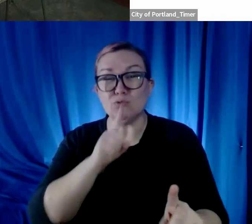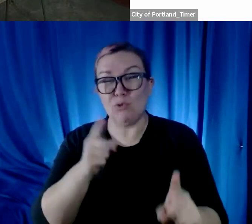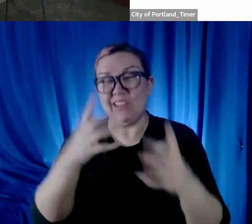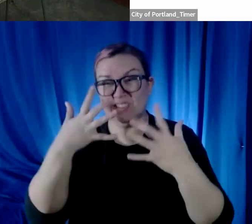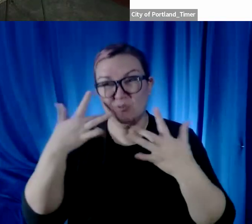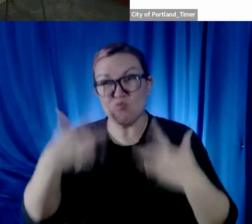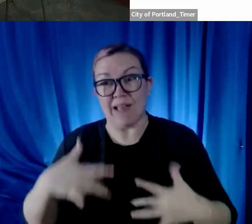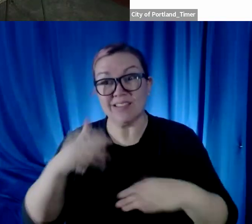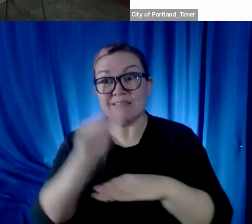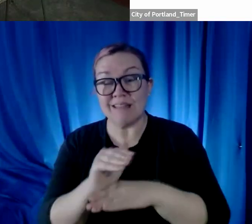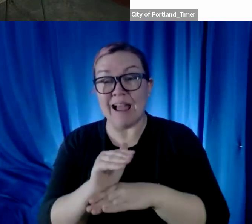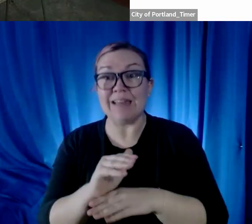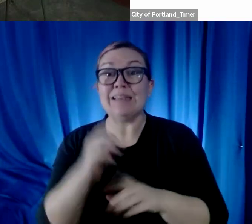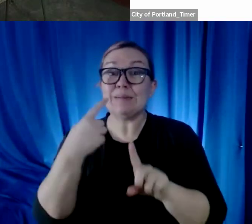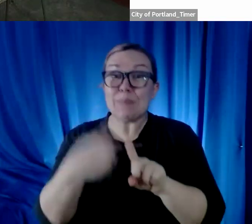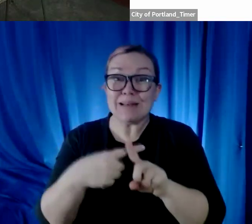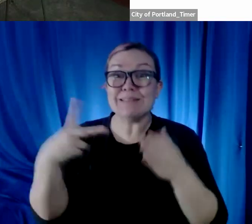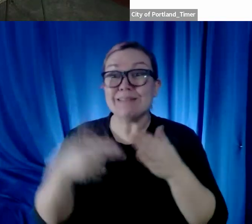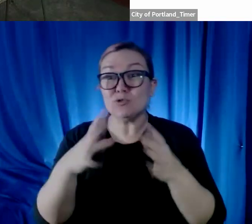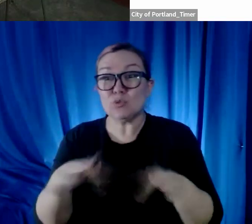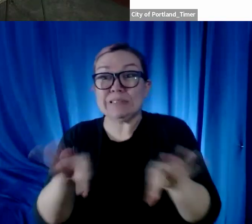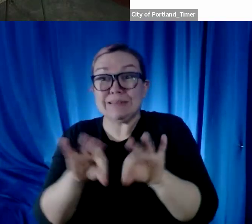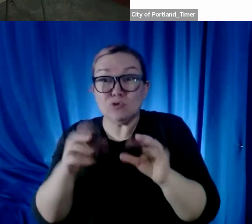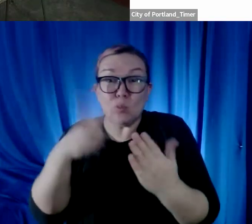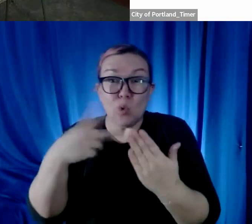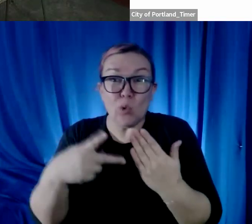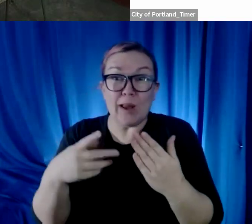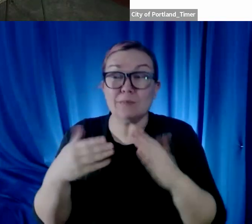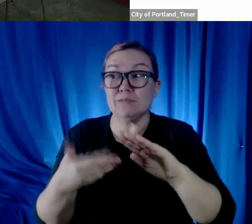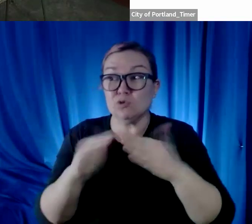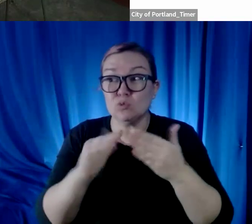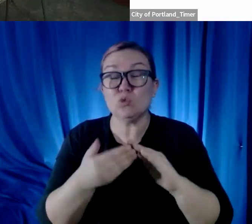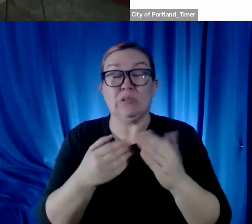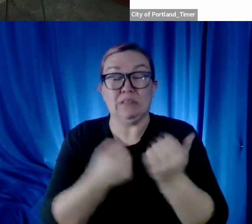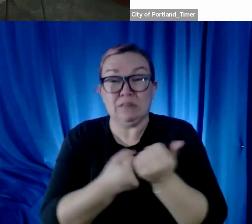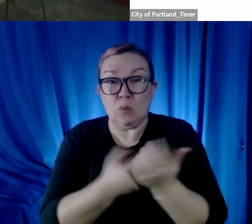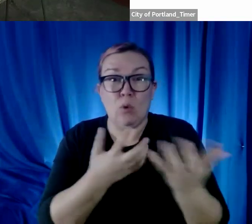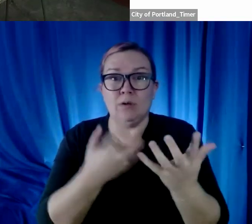If cuts to essential programs which build community go through without any cuts to safety, we will have failed.